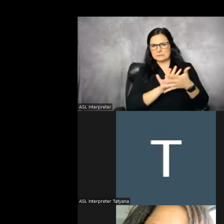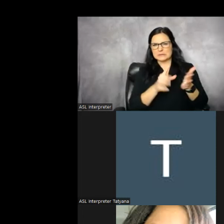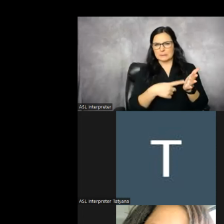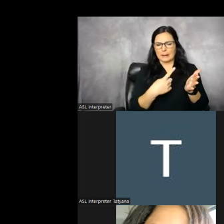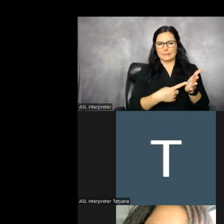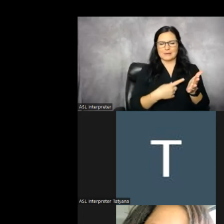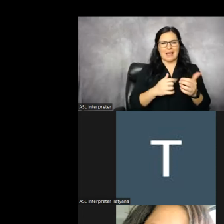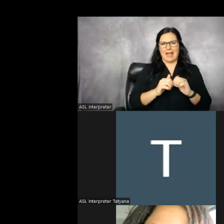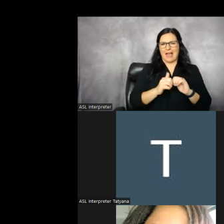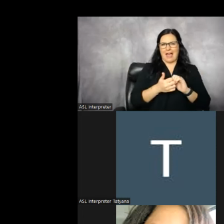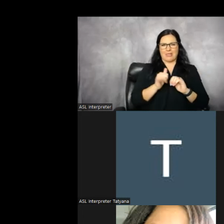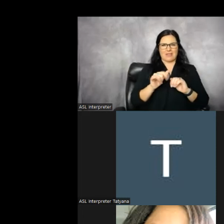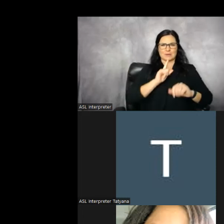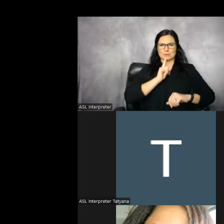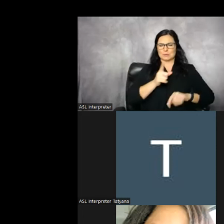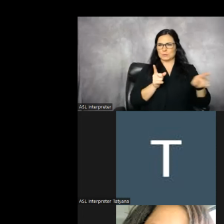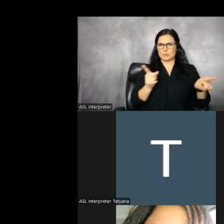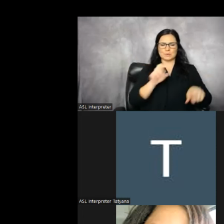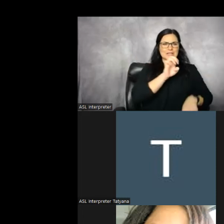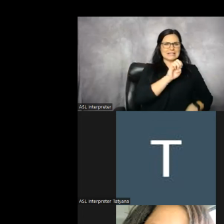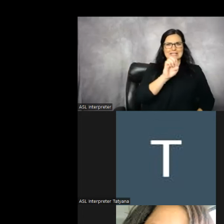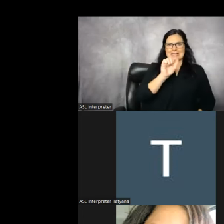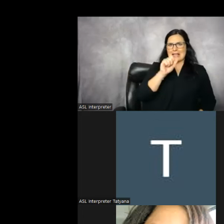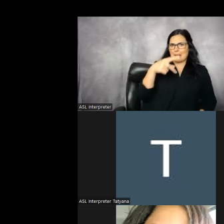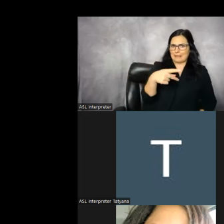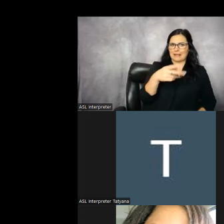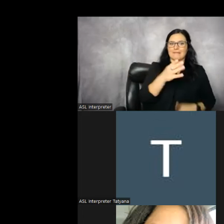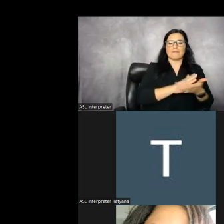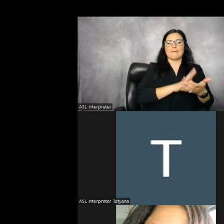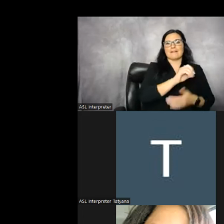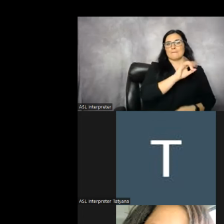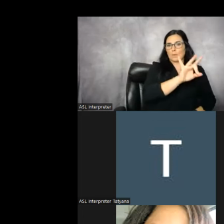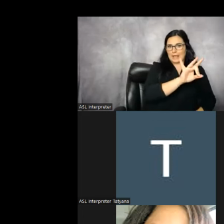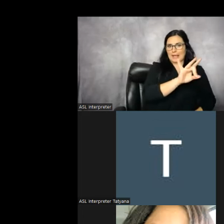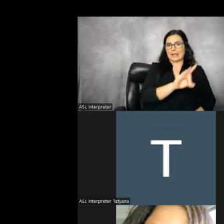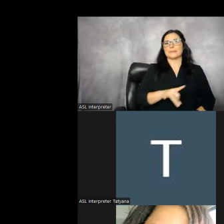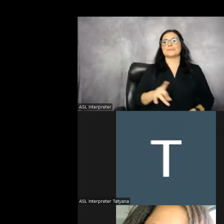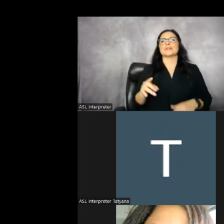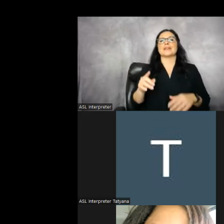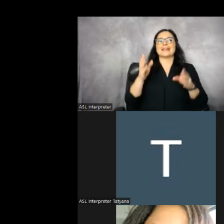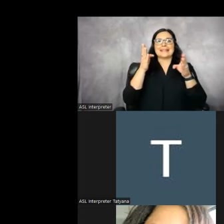between EEAAPs and which come from Section 508, and the individualized accommodations,